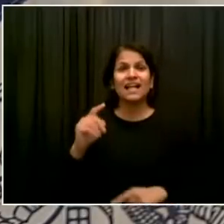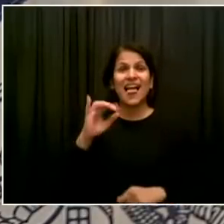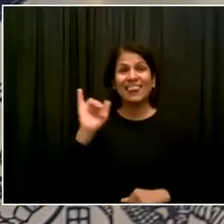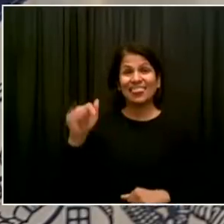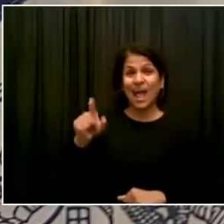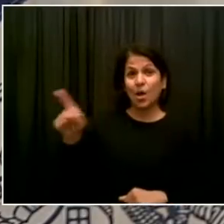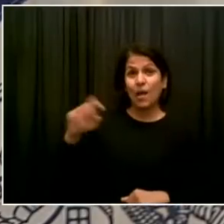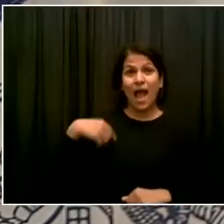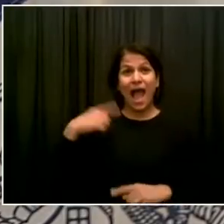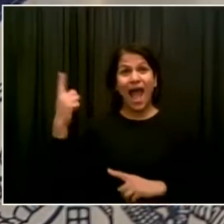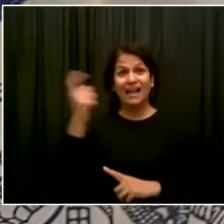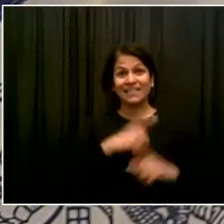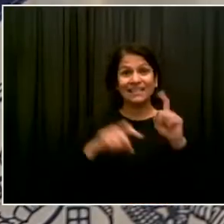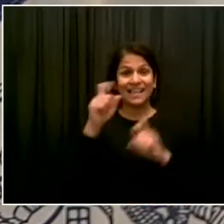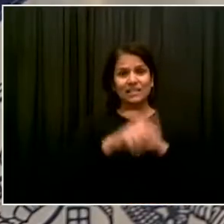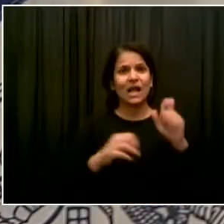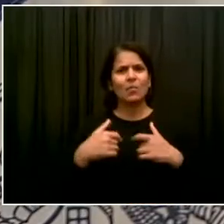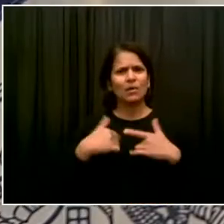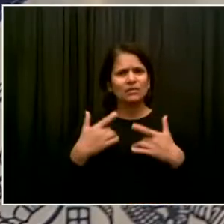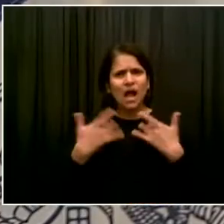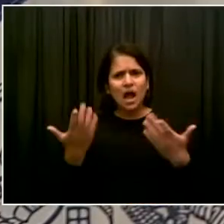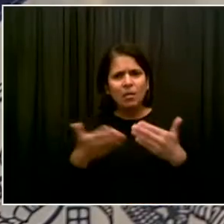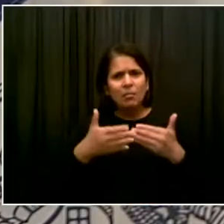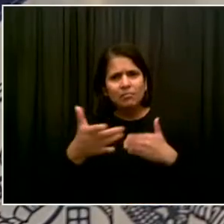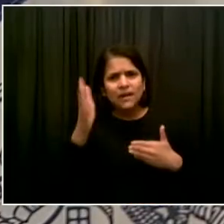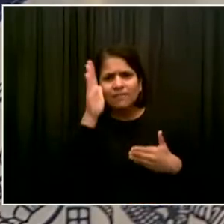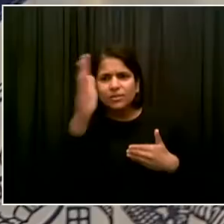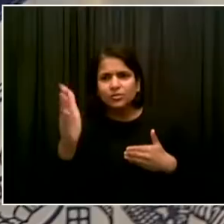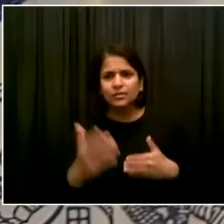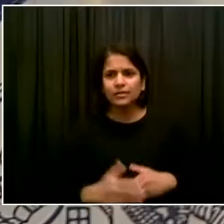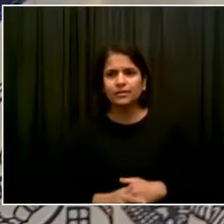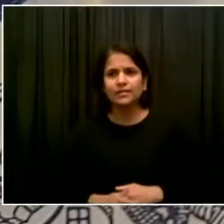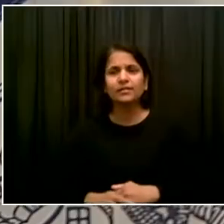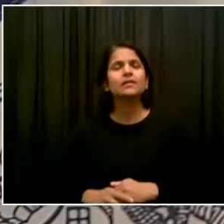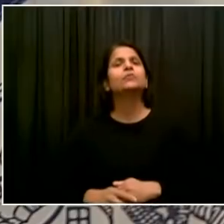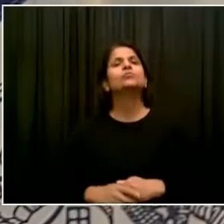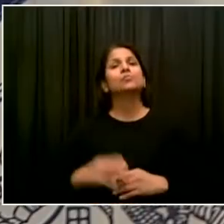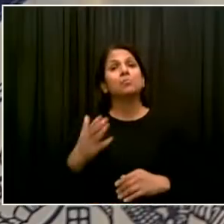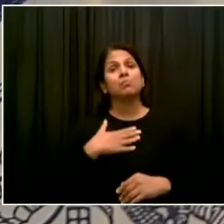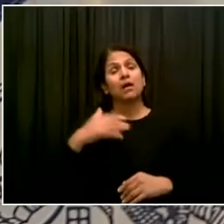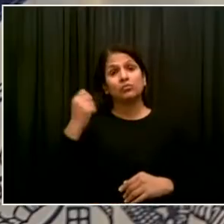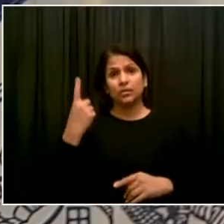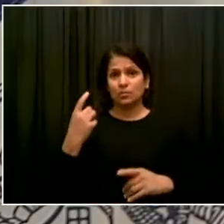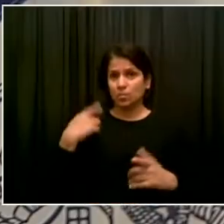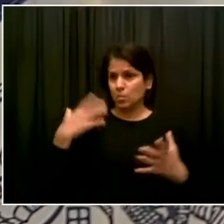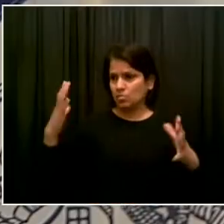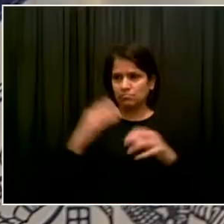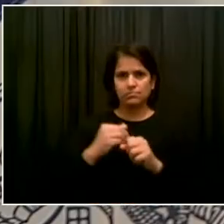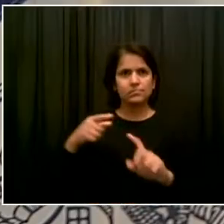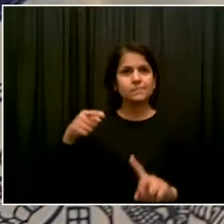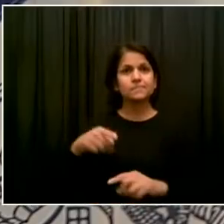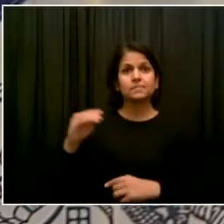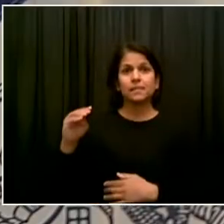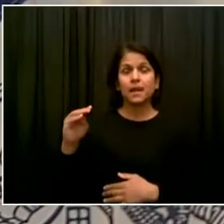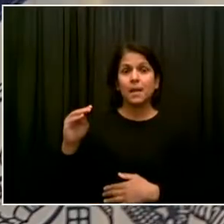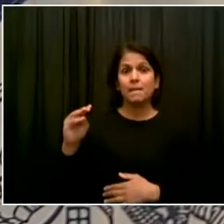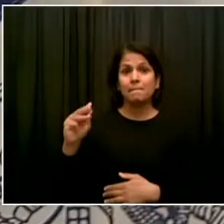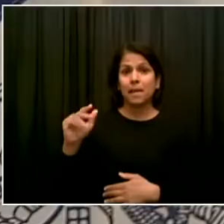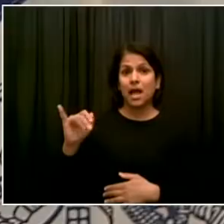AS THE LAYMAN AND THEN DR. KATZ AND DR. CHOKSHI. I'VE BEEN ASKING THIS QUESTION OVER MONTHS NOW